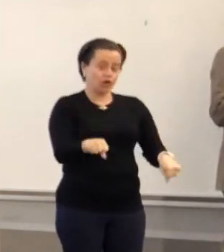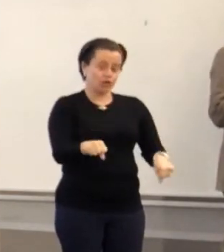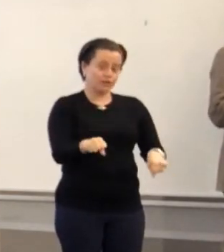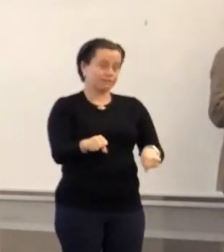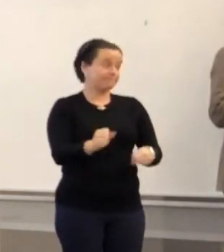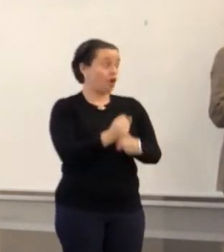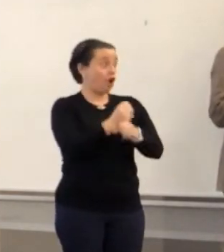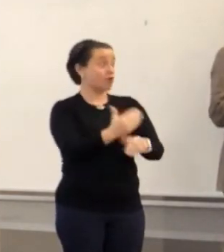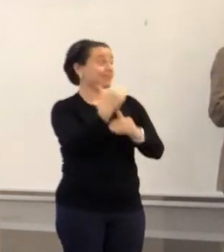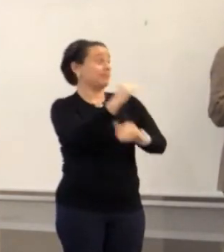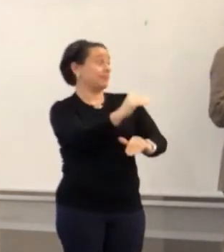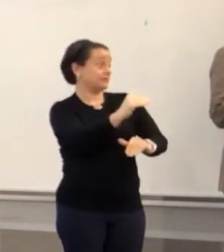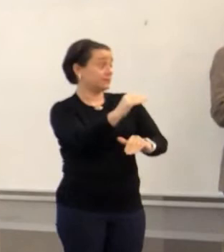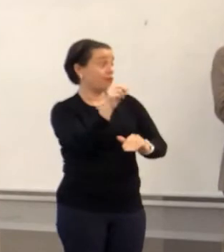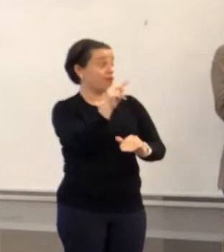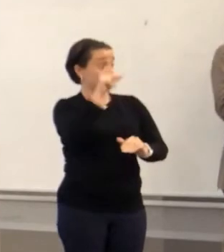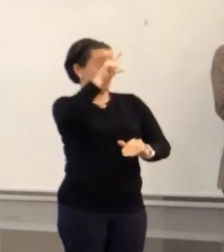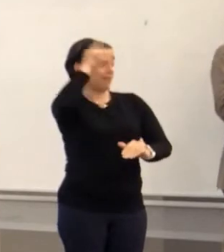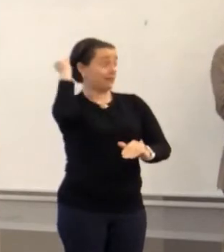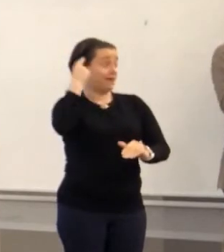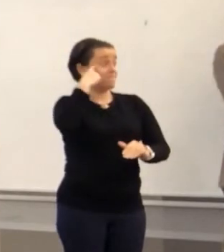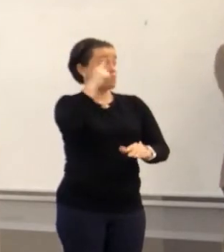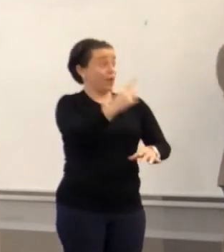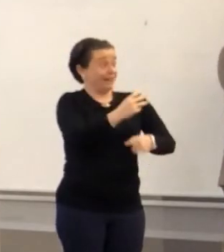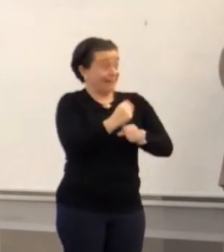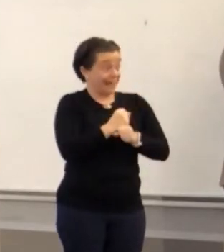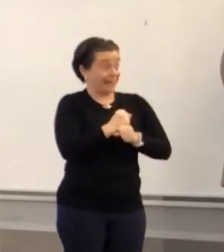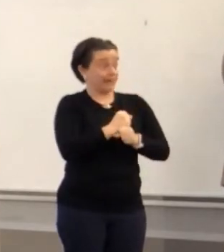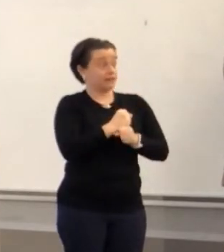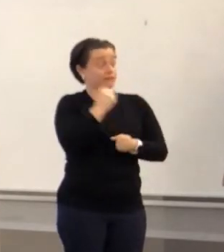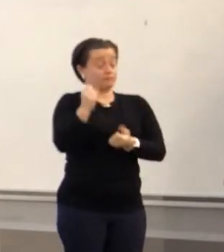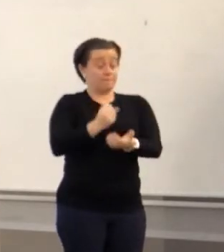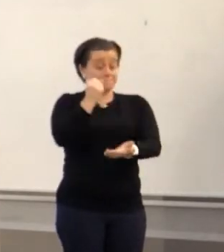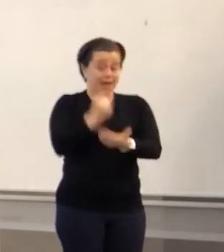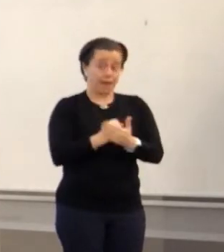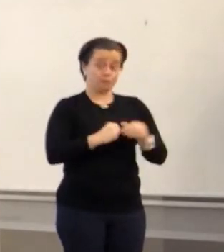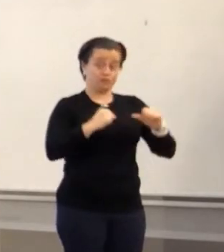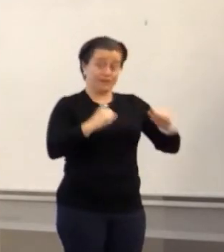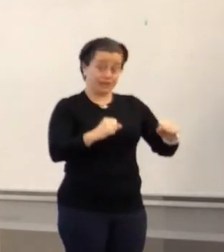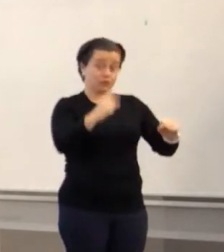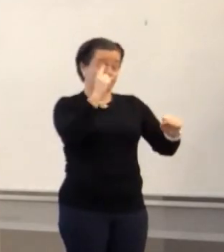patent protection for its innovations because they take this form and we were thinking